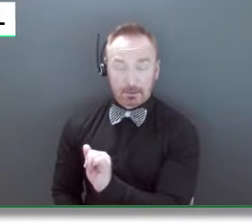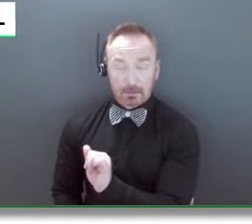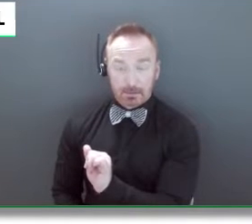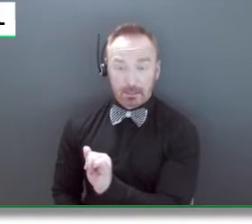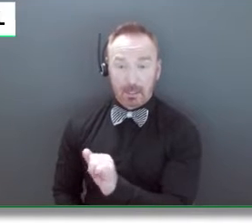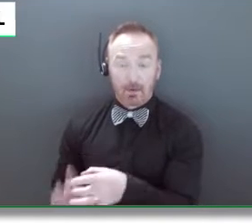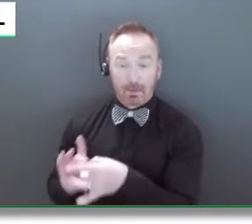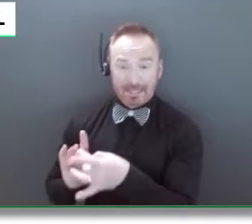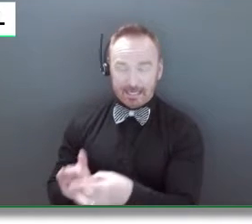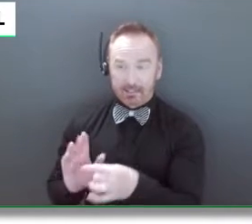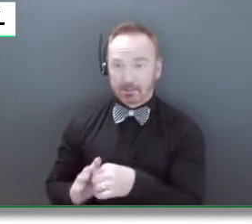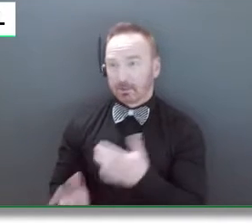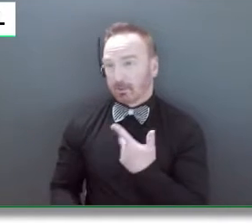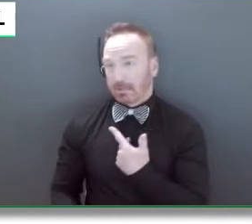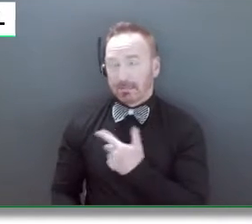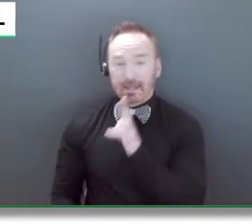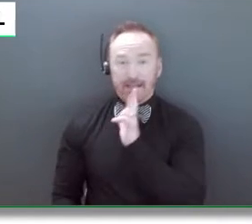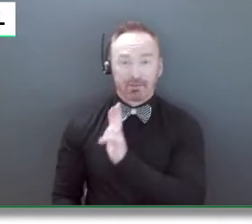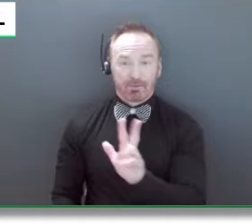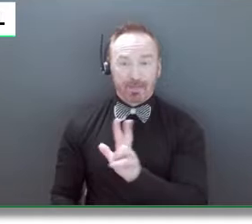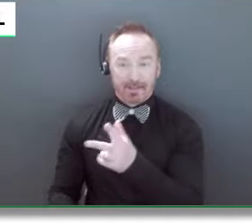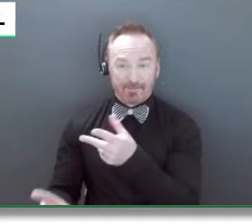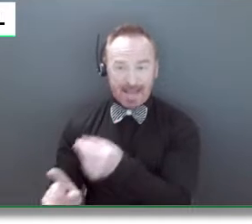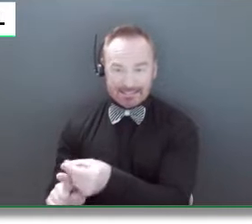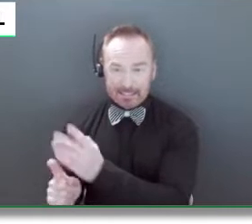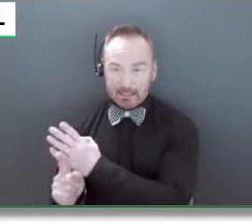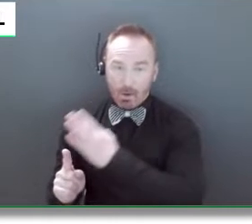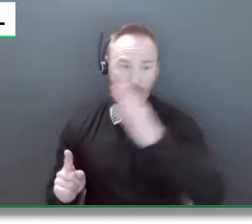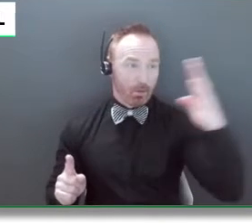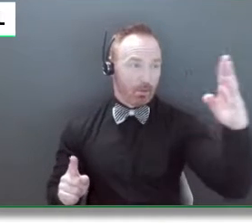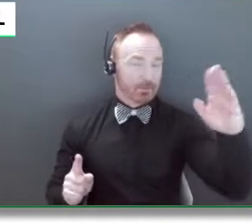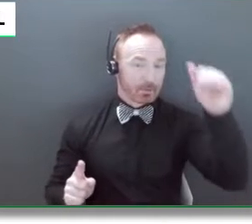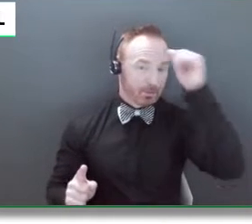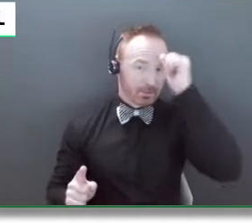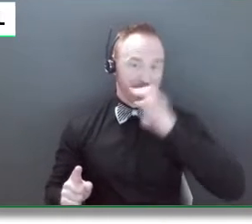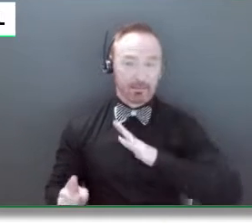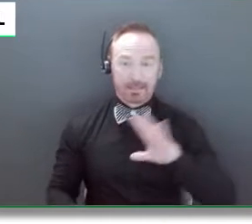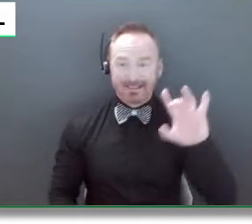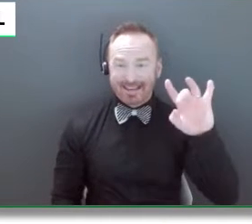three to the 88 year old gentleman who had a stent put in his brain and was